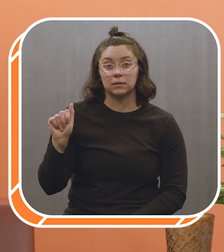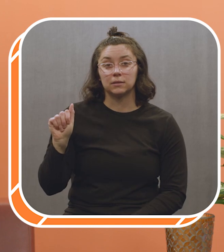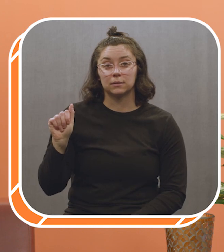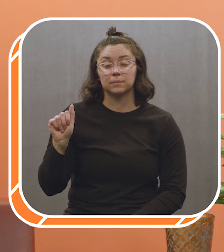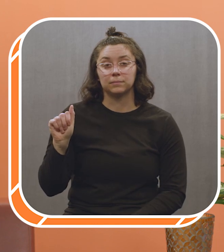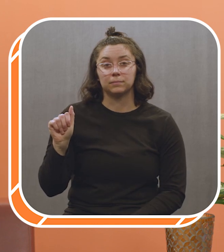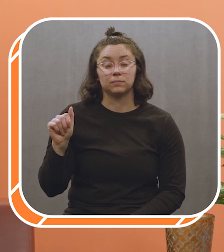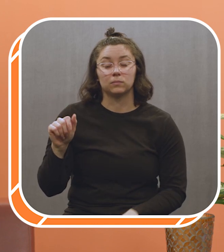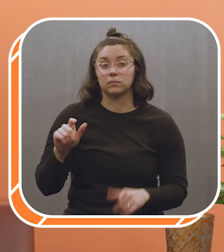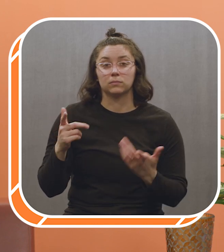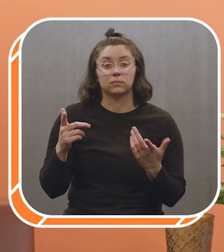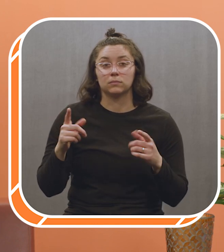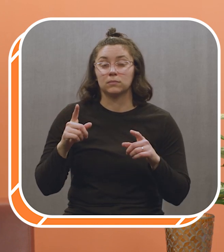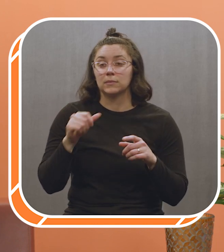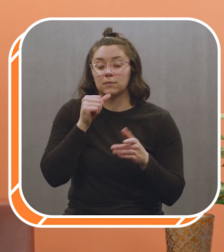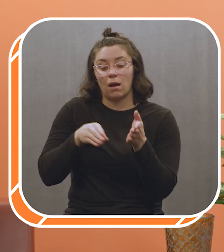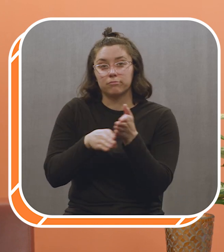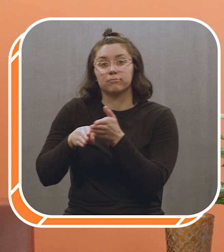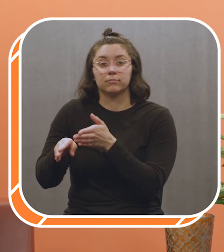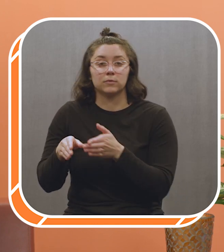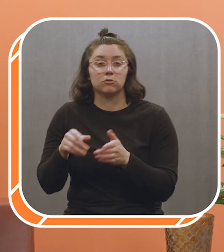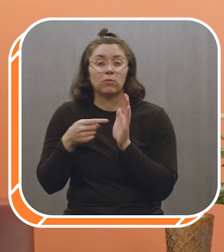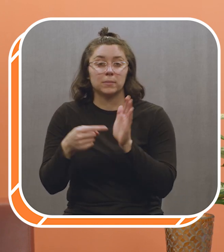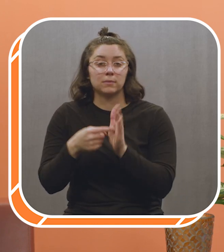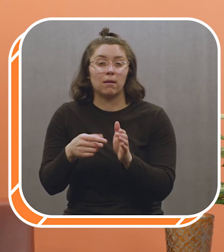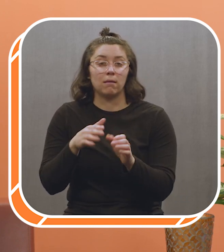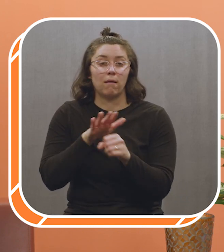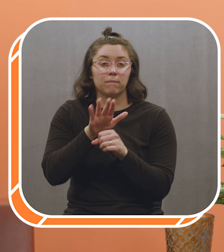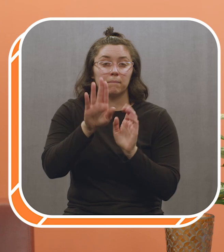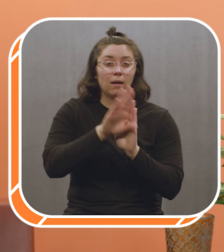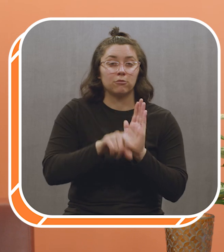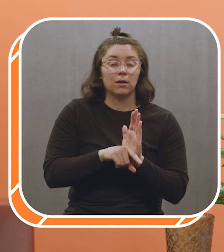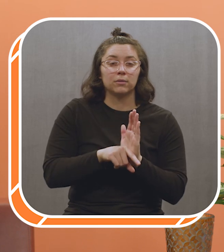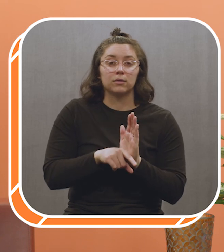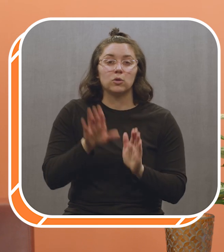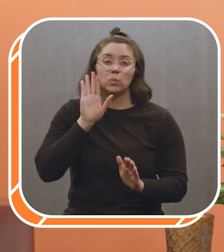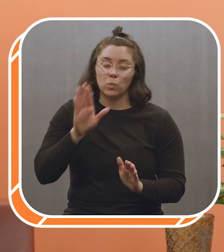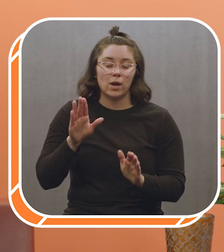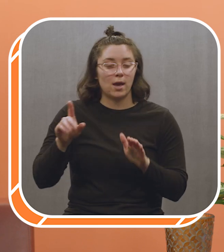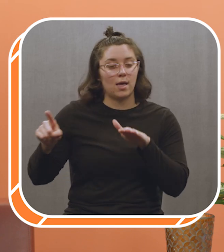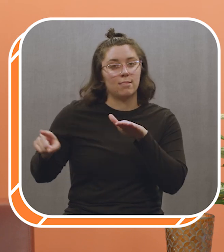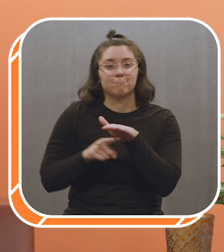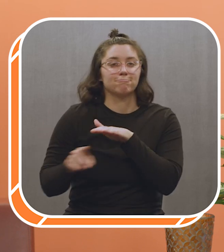or different underrepresented background, you're going to be a trailblazer,